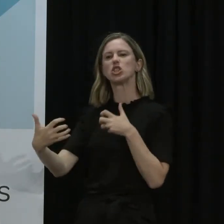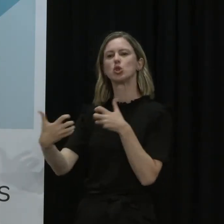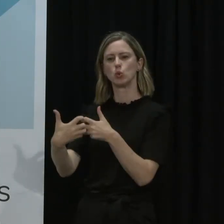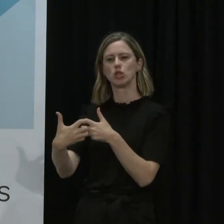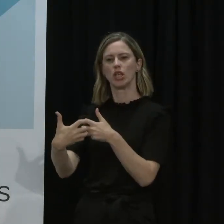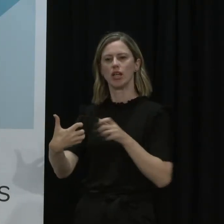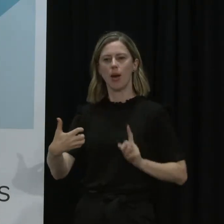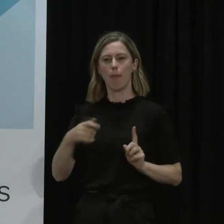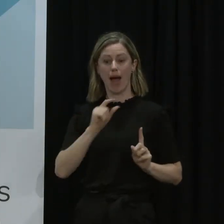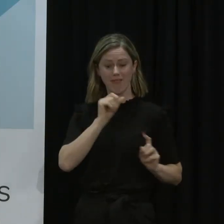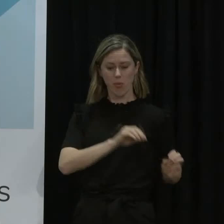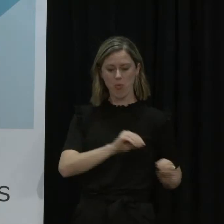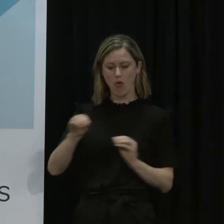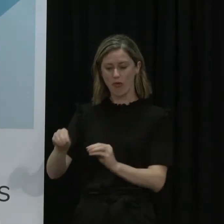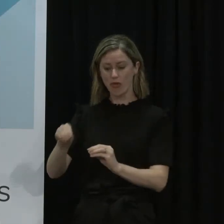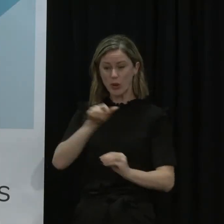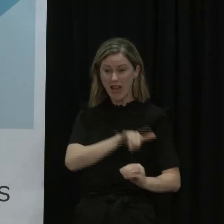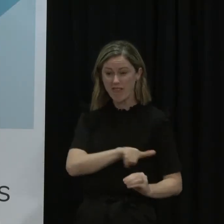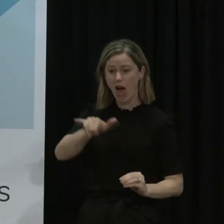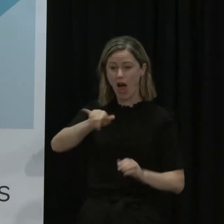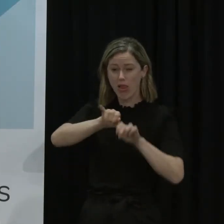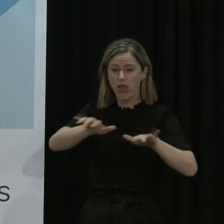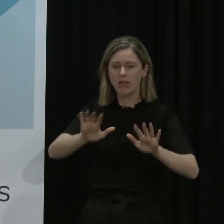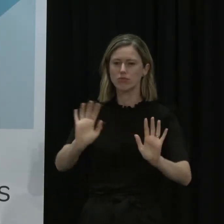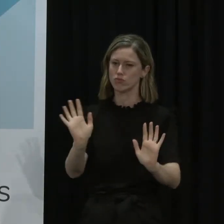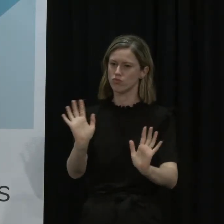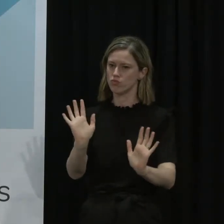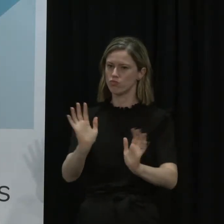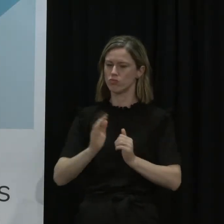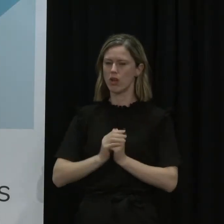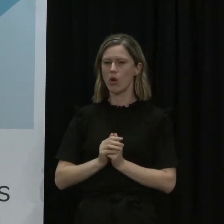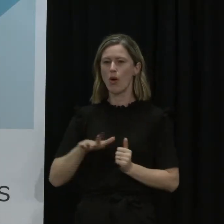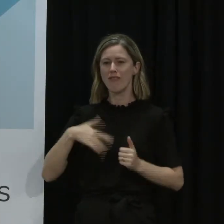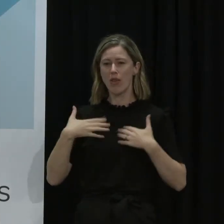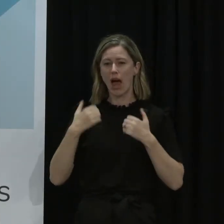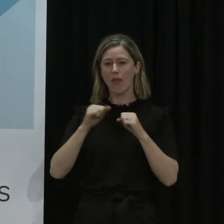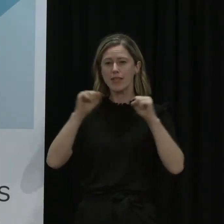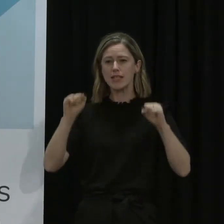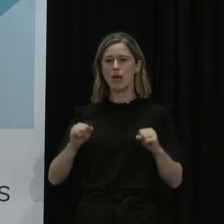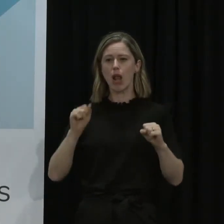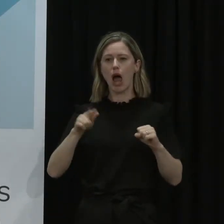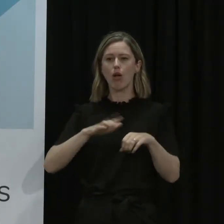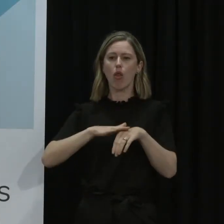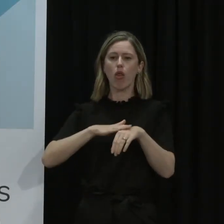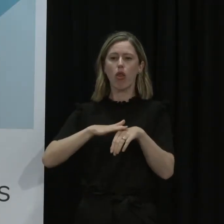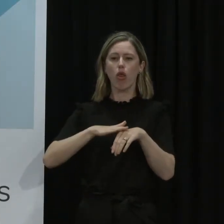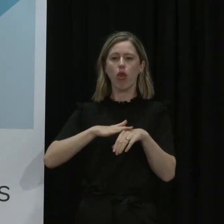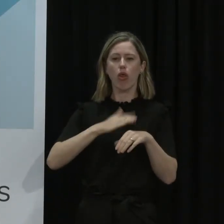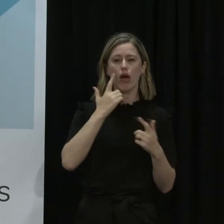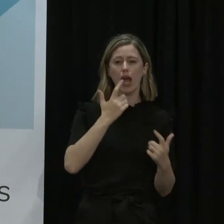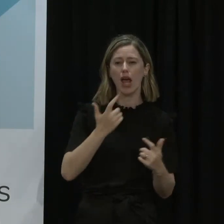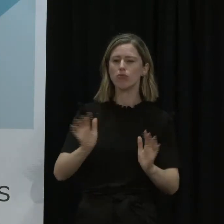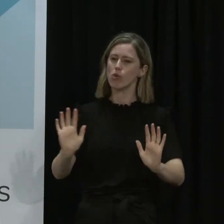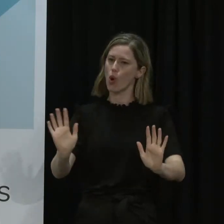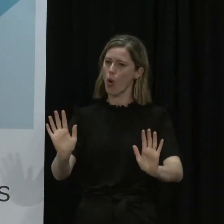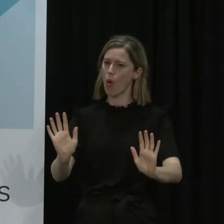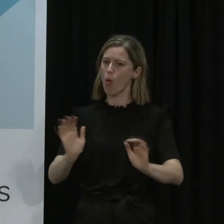purpose, then there would be a discussion around whether or not they can safe relocate to